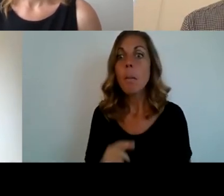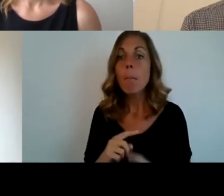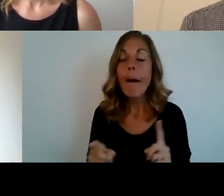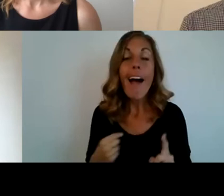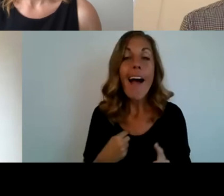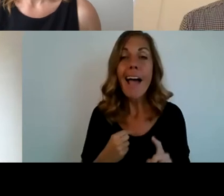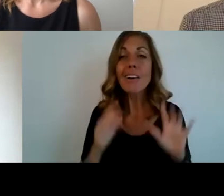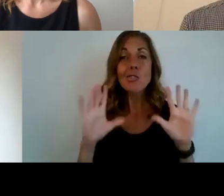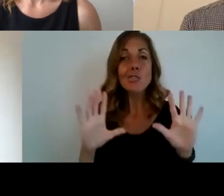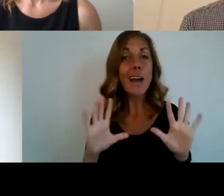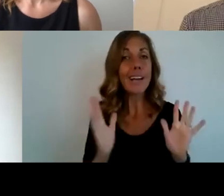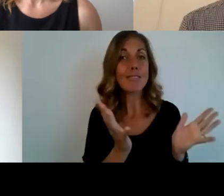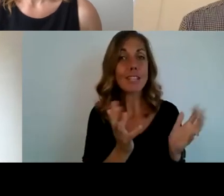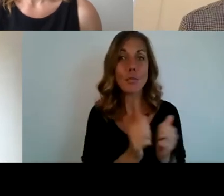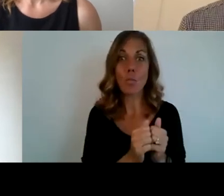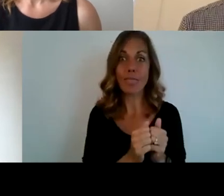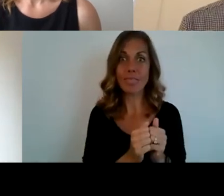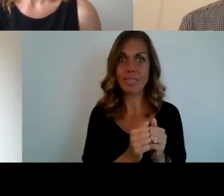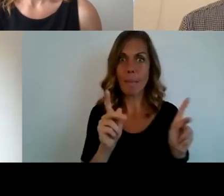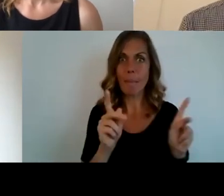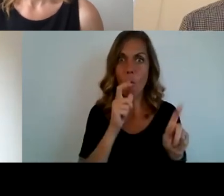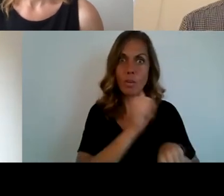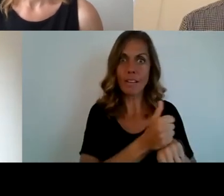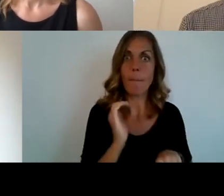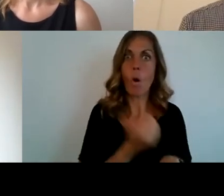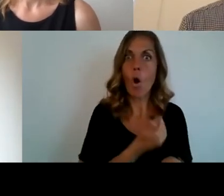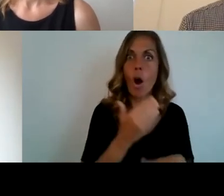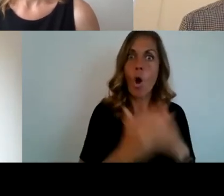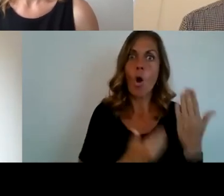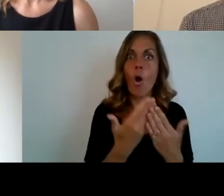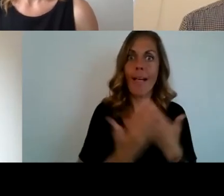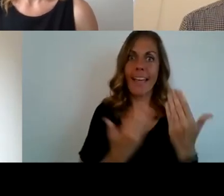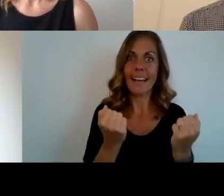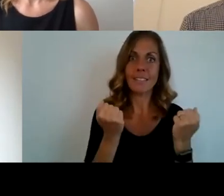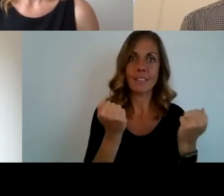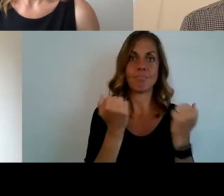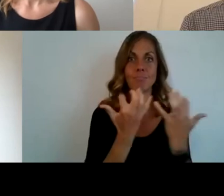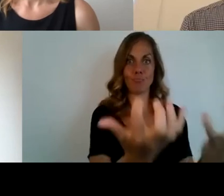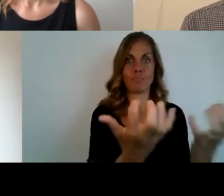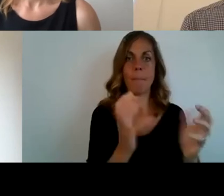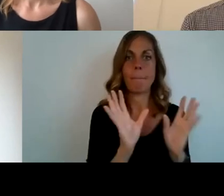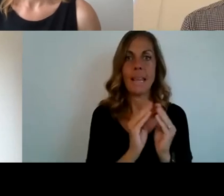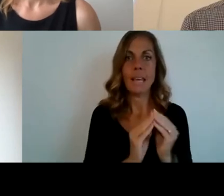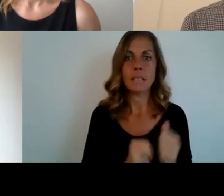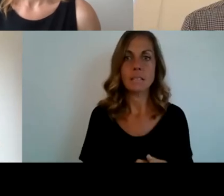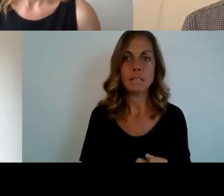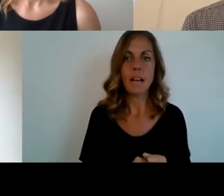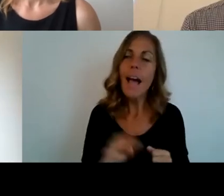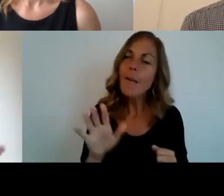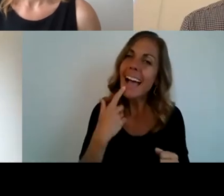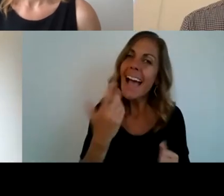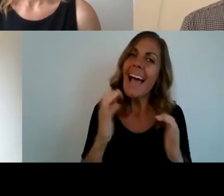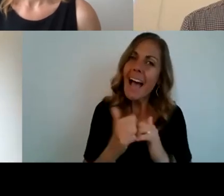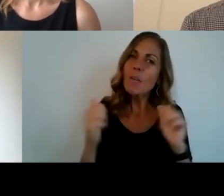of our All Hands meetings. Hey, so, how can we make sure that the visually we're seeing